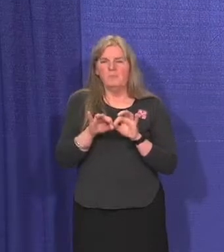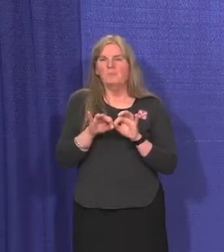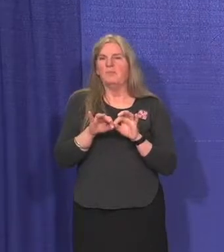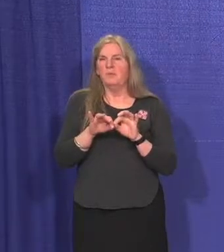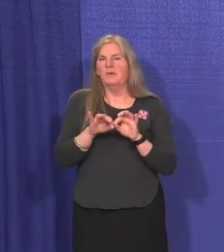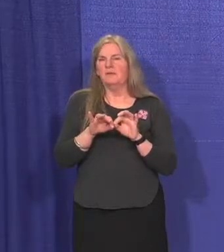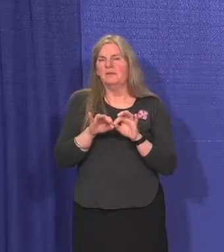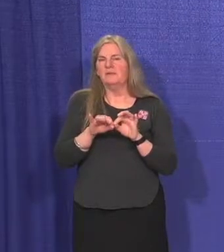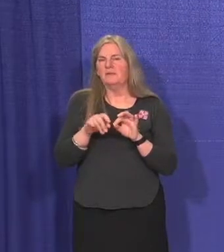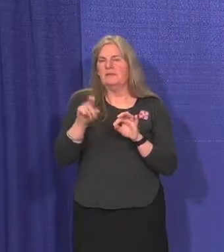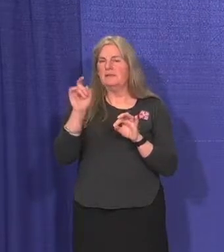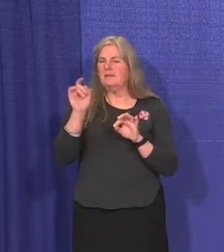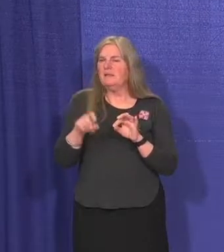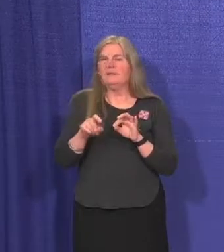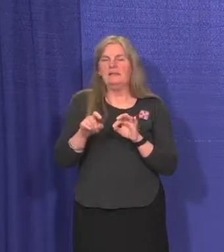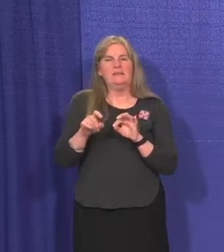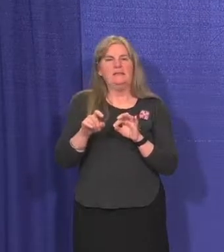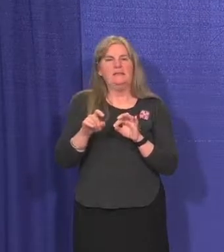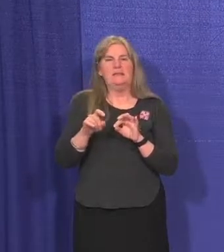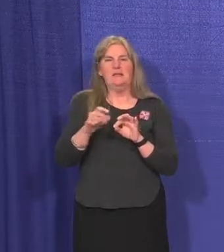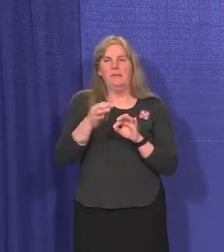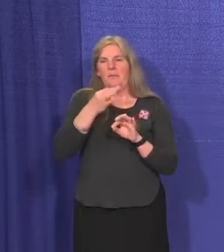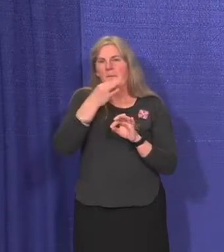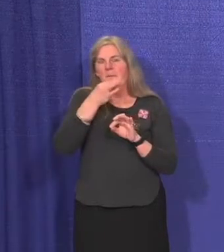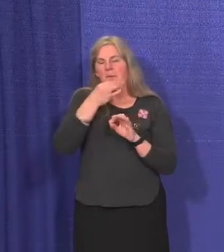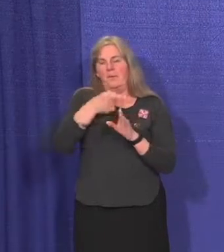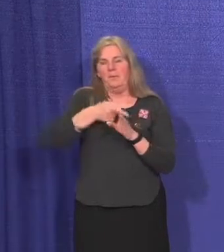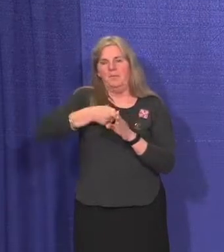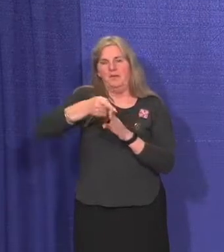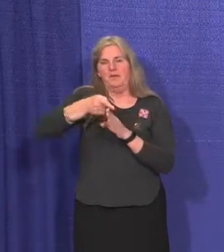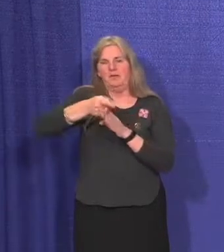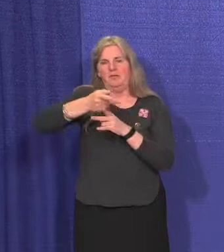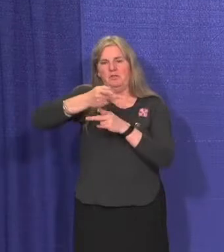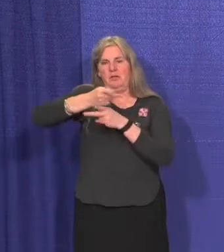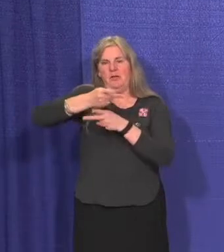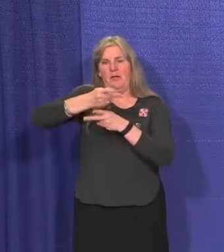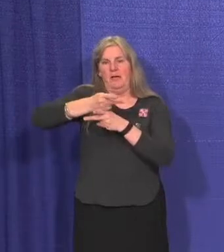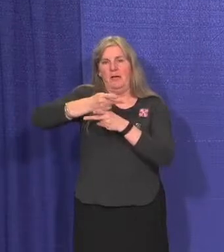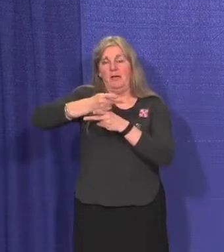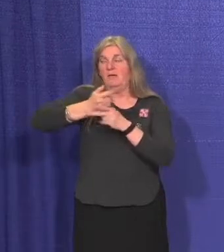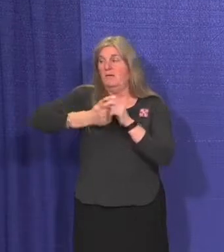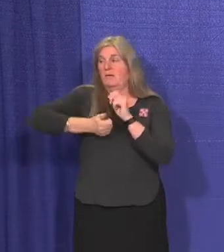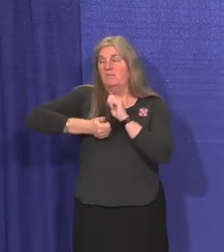with associated with transport. It should be a risk-based